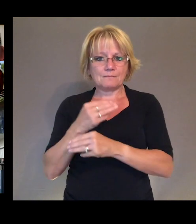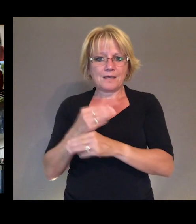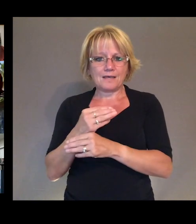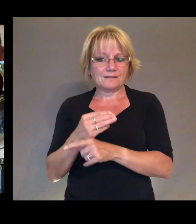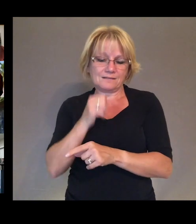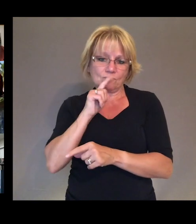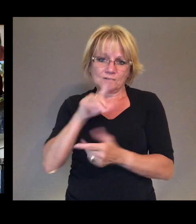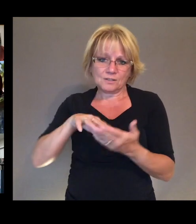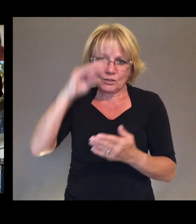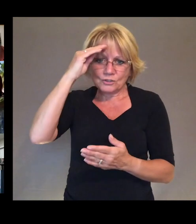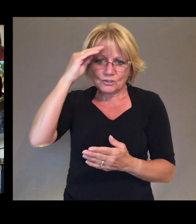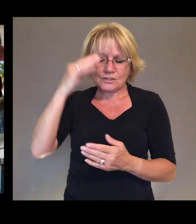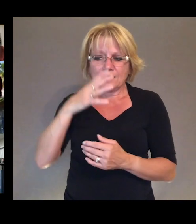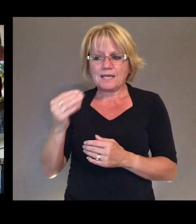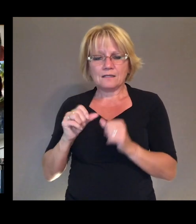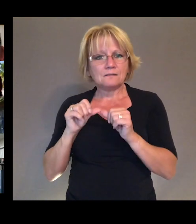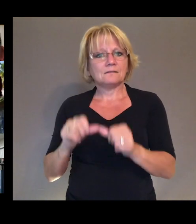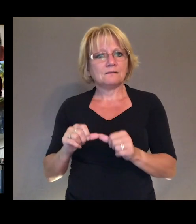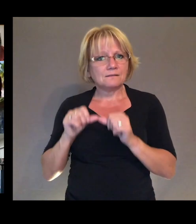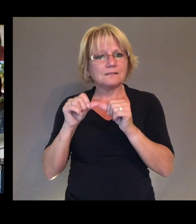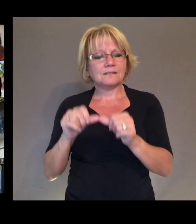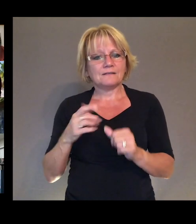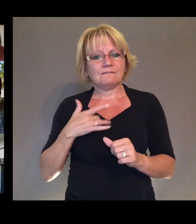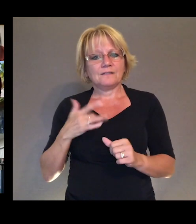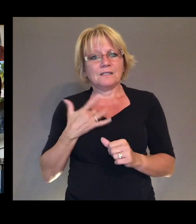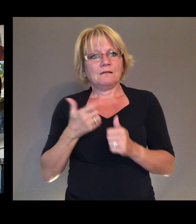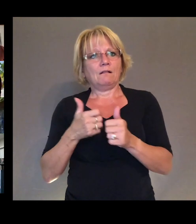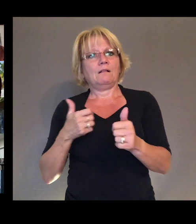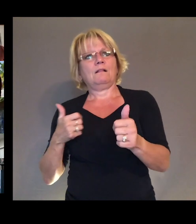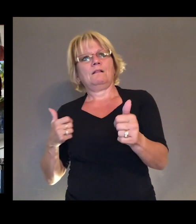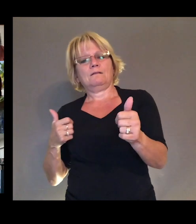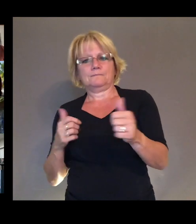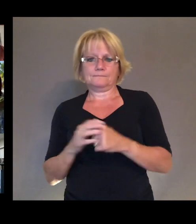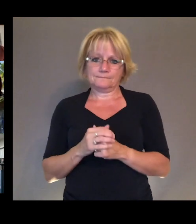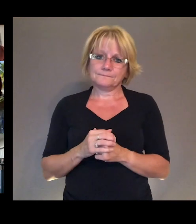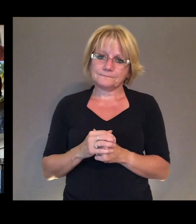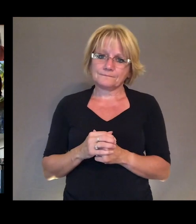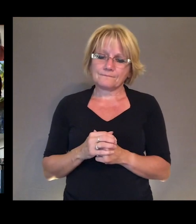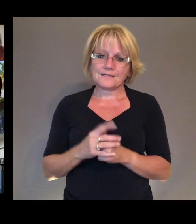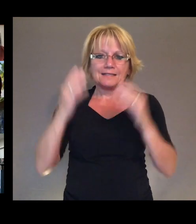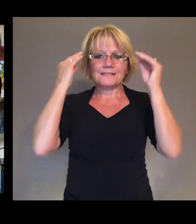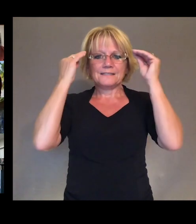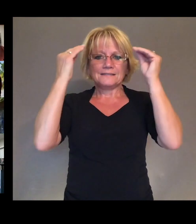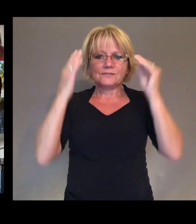And they're constantly like feeling that they're behind. And their teachers, you know, not the teachers are bad,